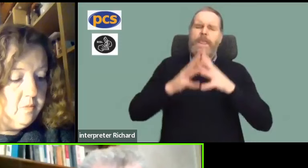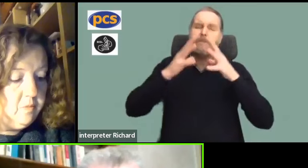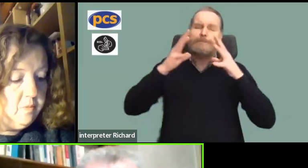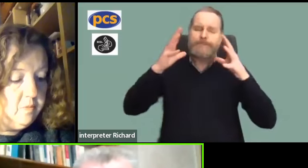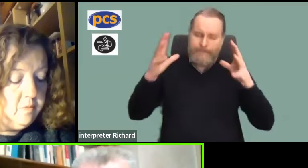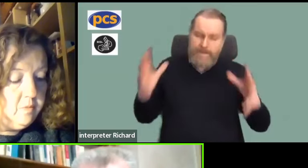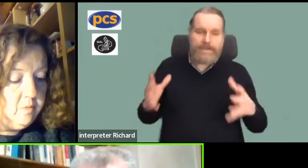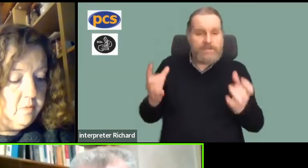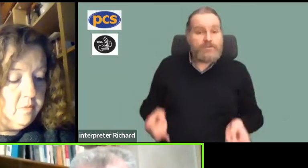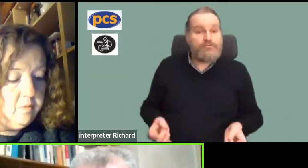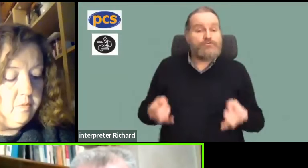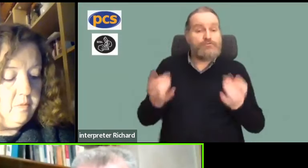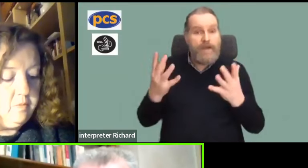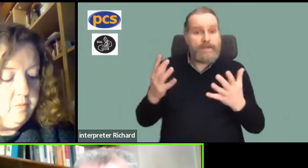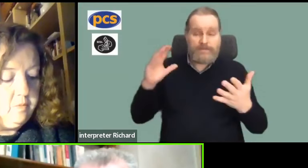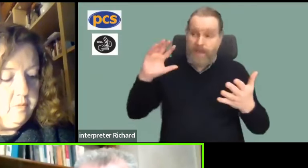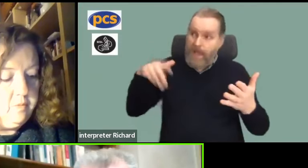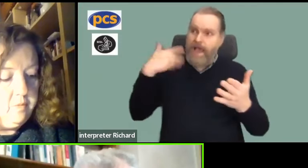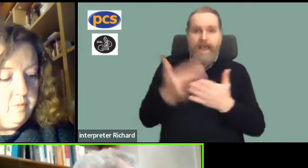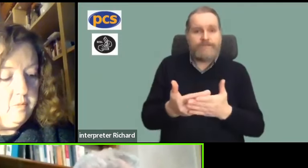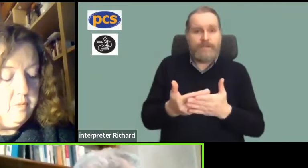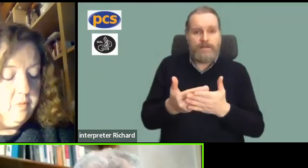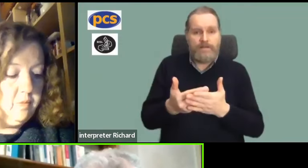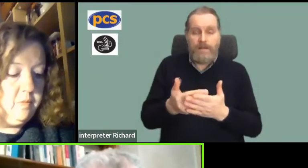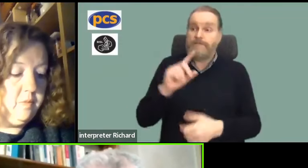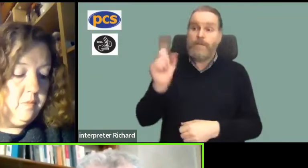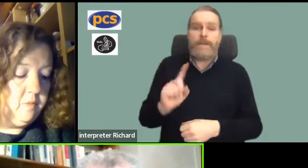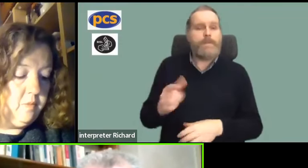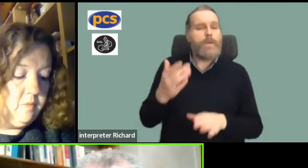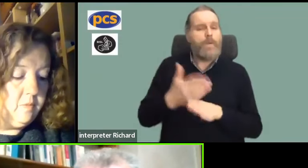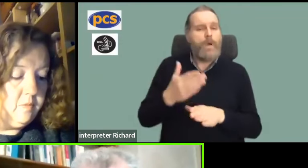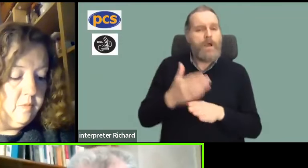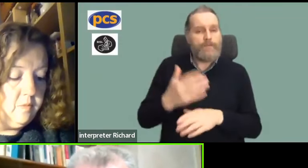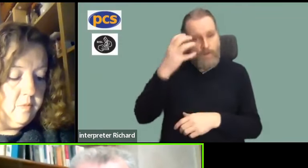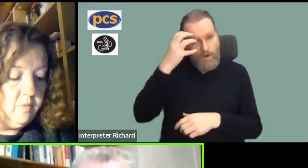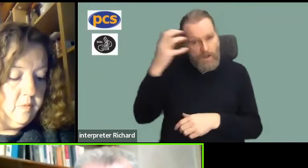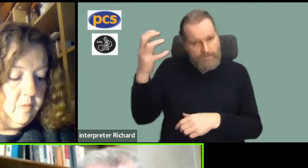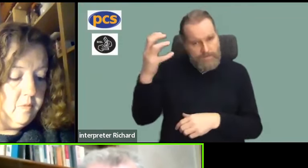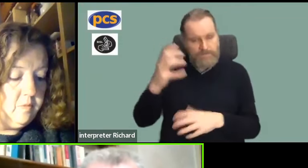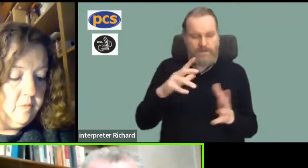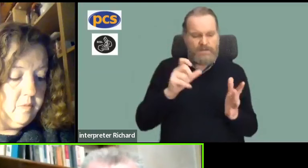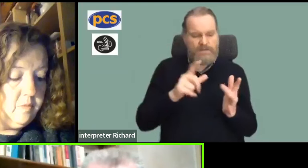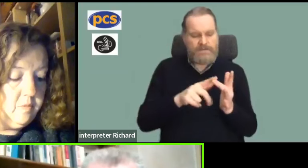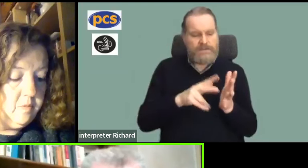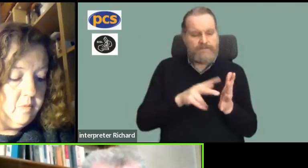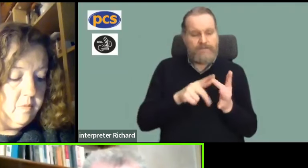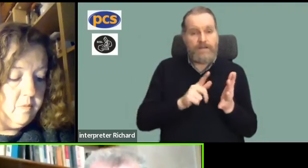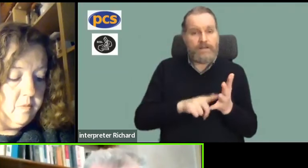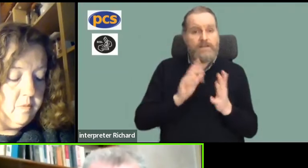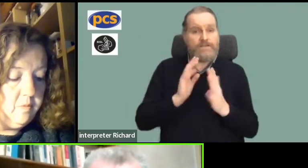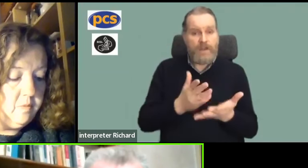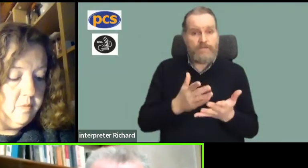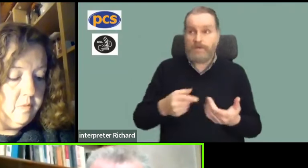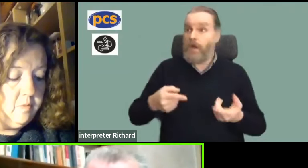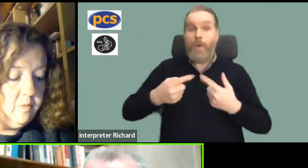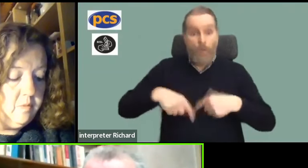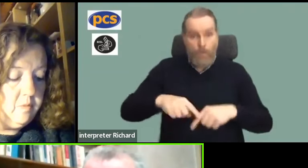biggest program of industrial program of industrial action there will ever be ve ve been in a civil been in a civil service at a time where I where I am